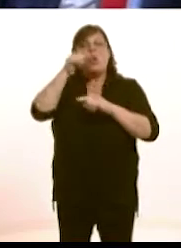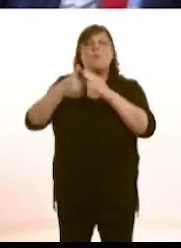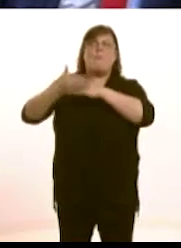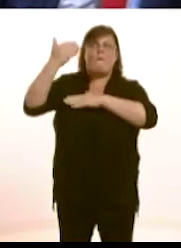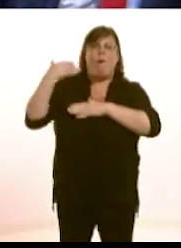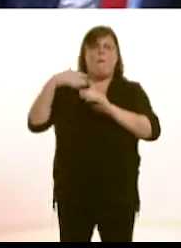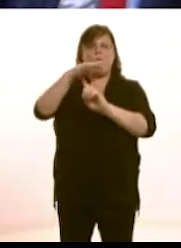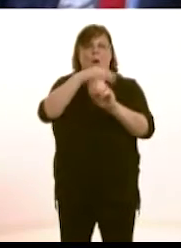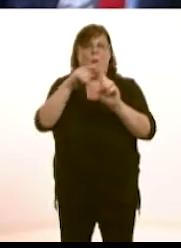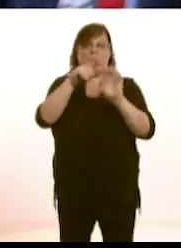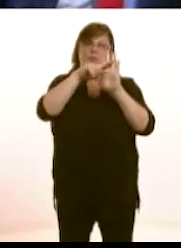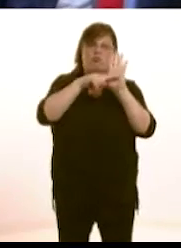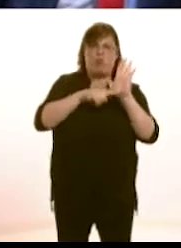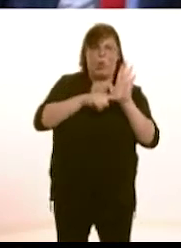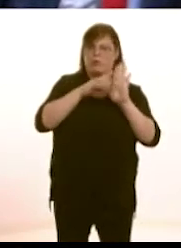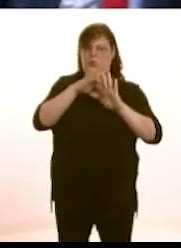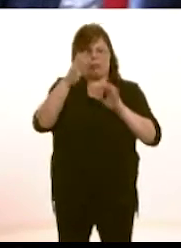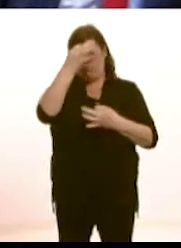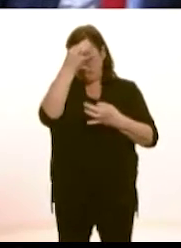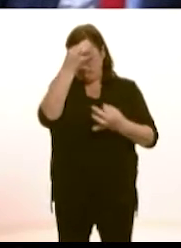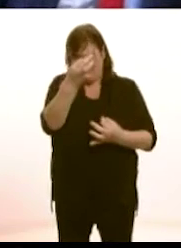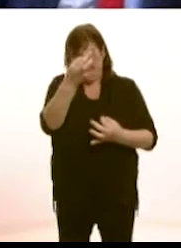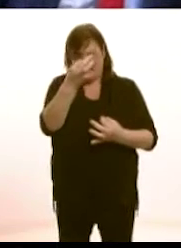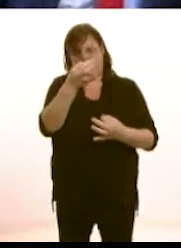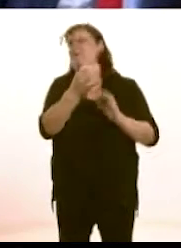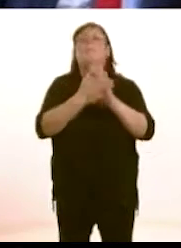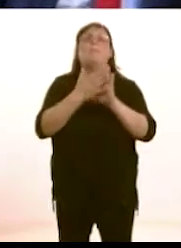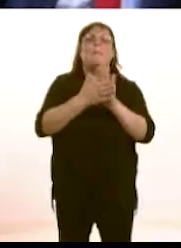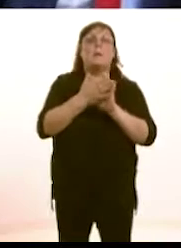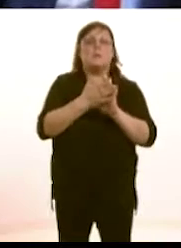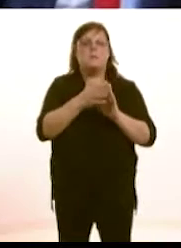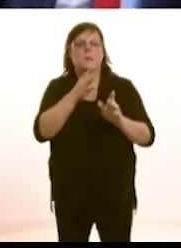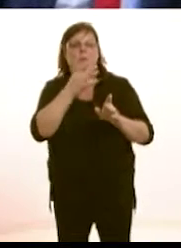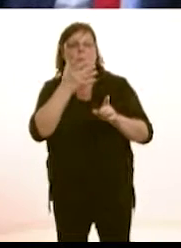regulations were far more lax than they are now, where operators of sites no longer exist